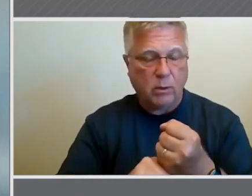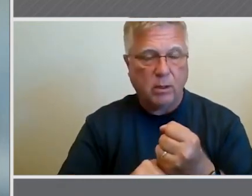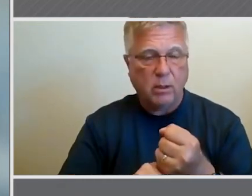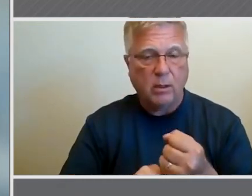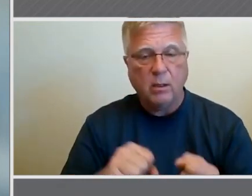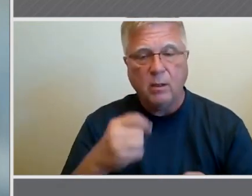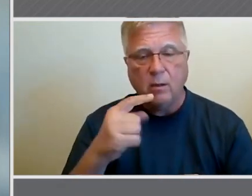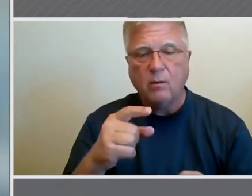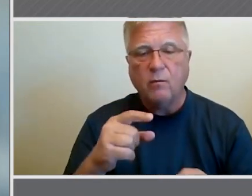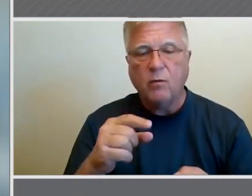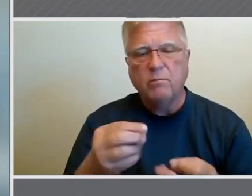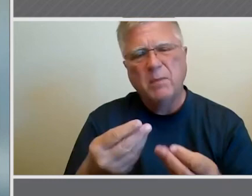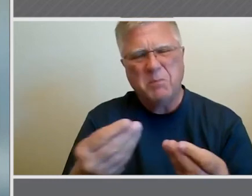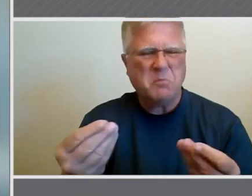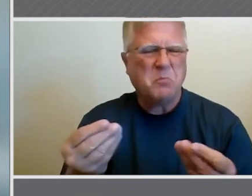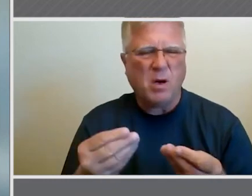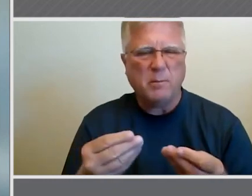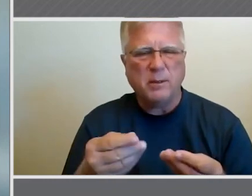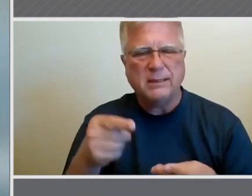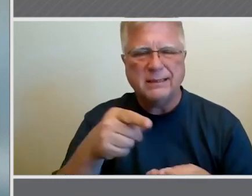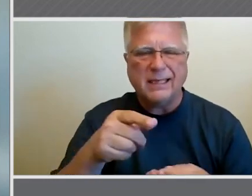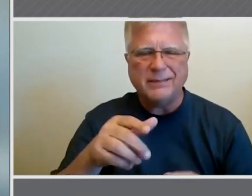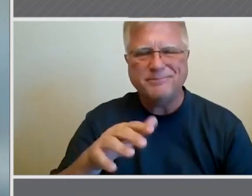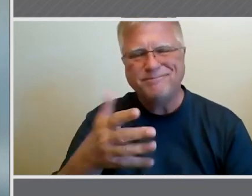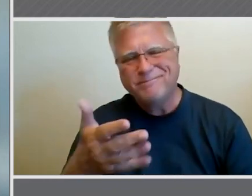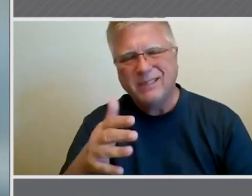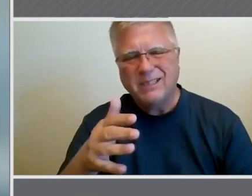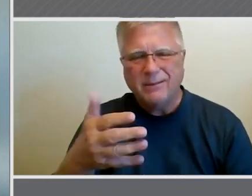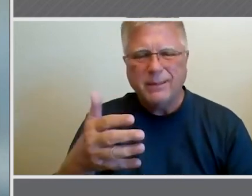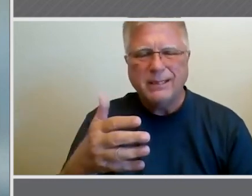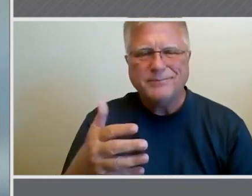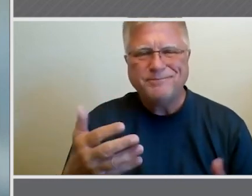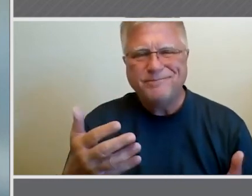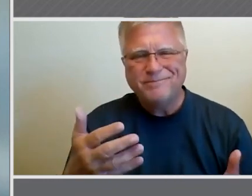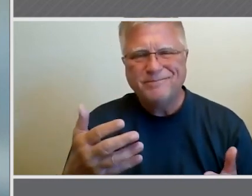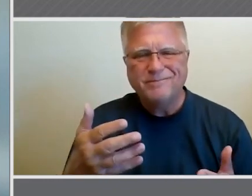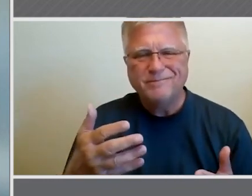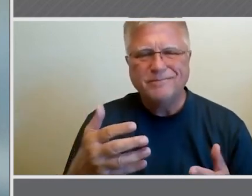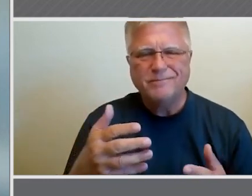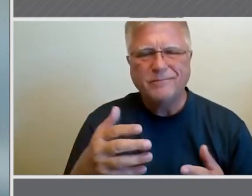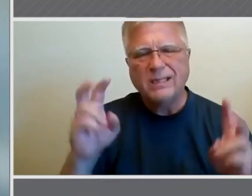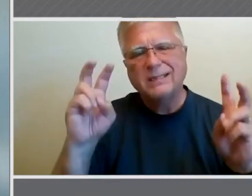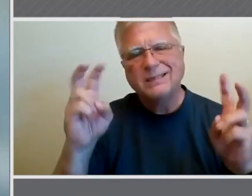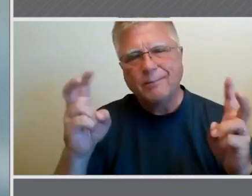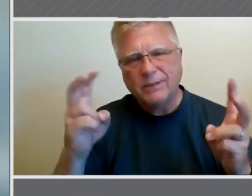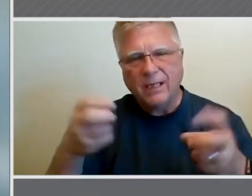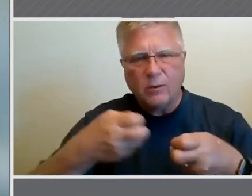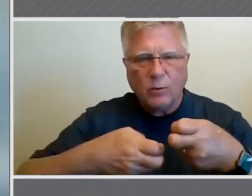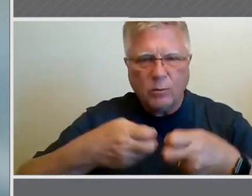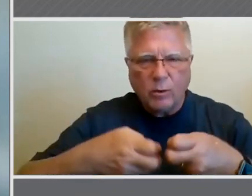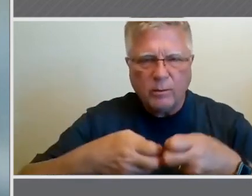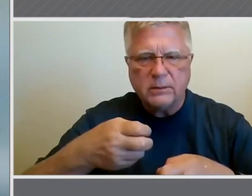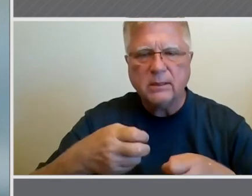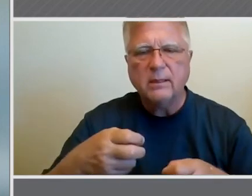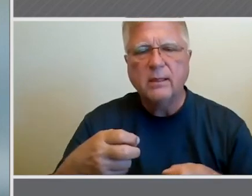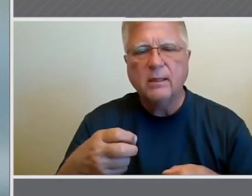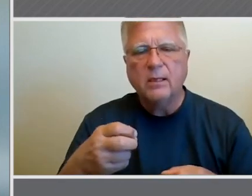that might be caught up in with title issues, or if there's legal support me that in any